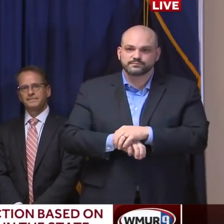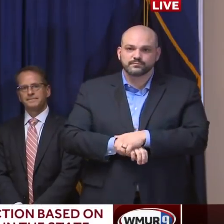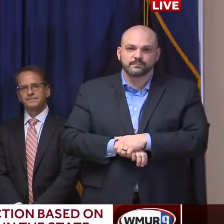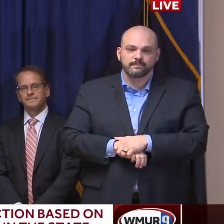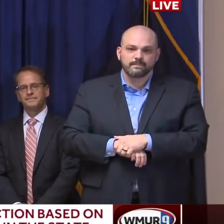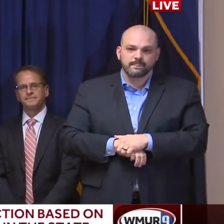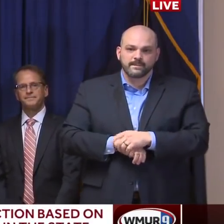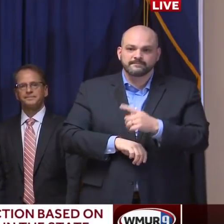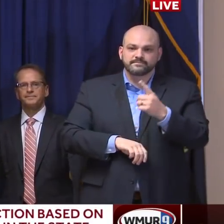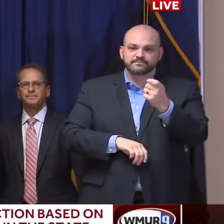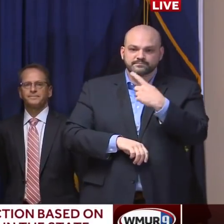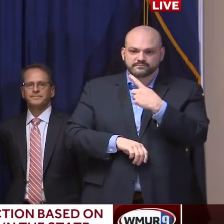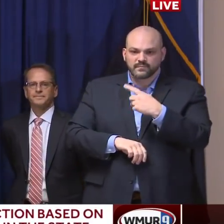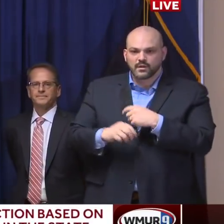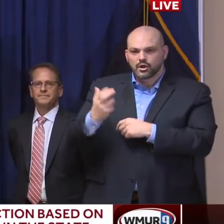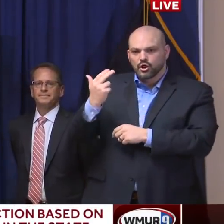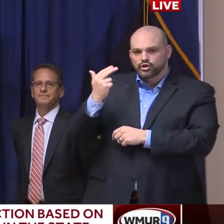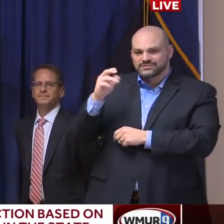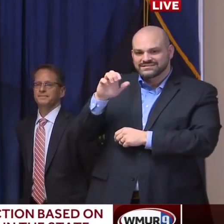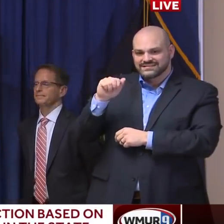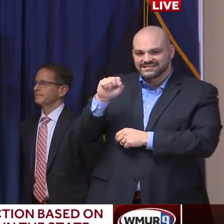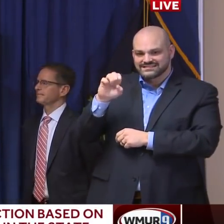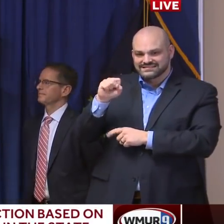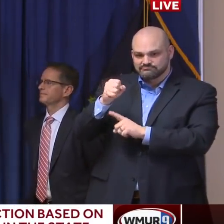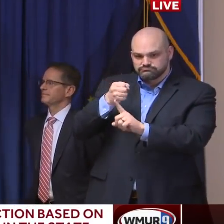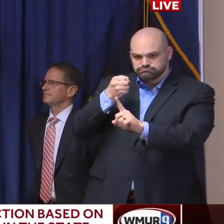MAY BE HAPPENING OVER THE COMING WEEKS CAN BE DEALT WITH.